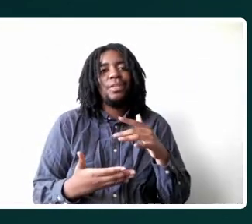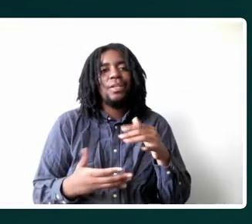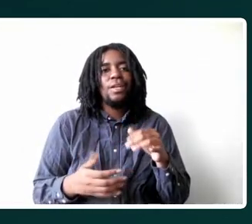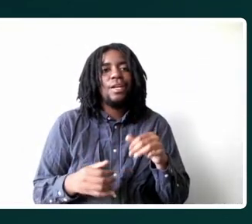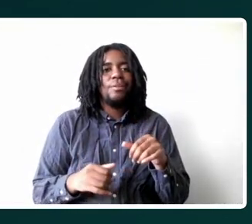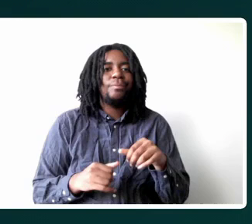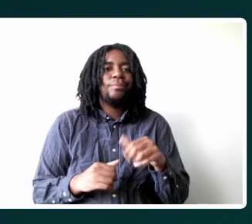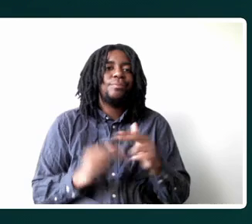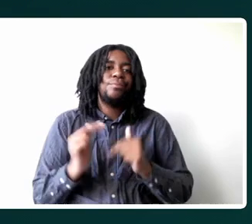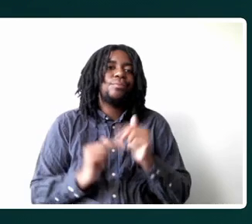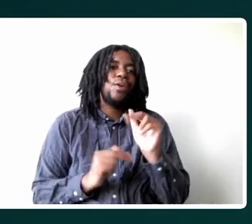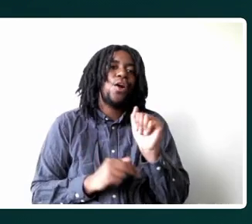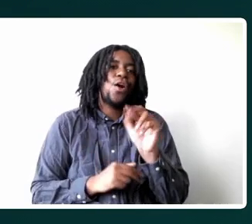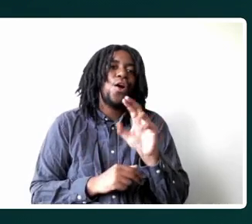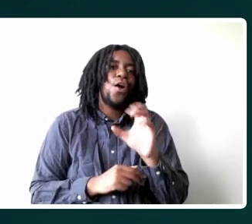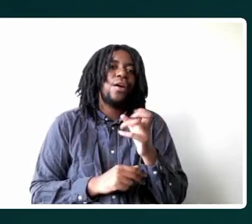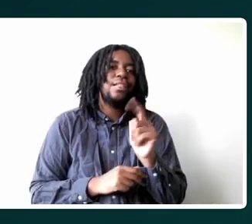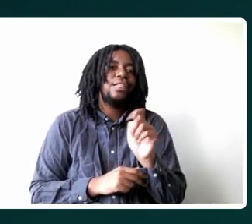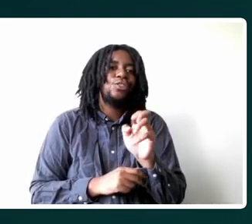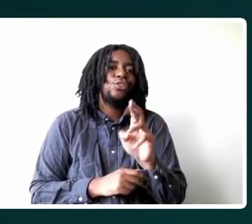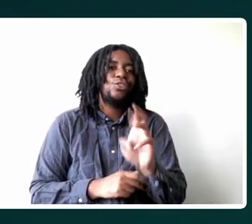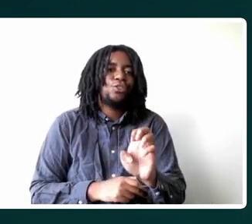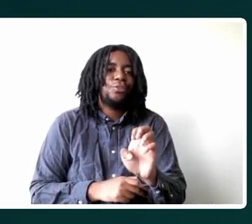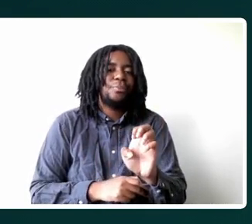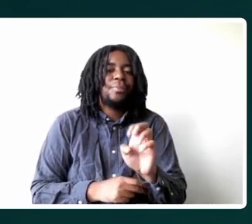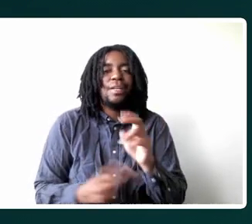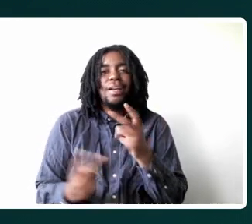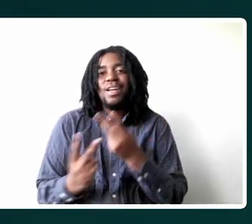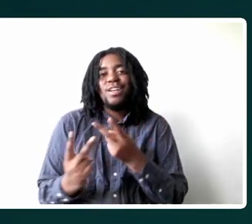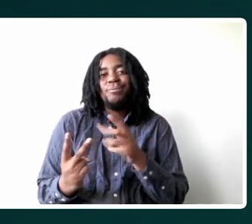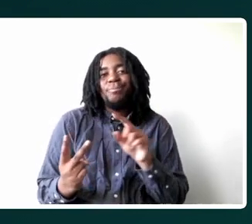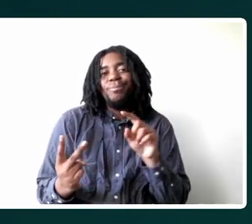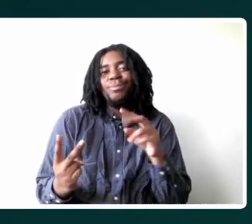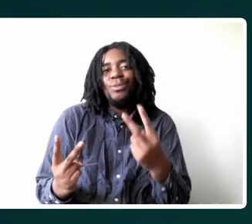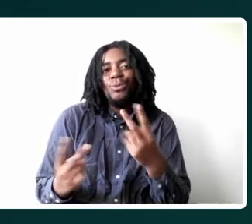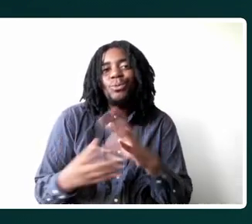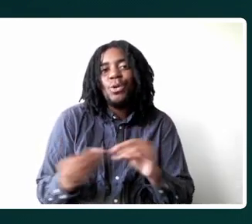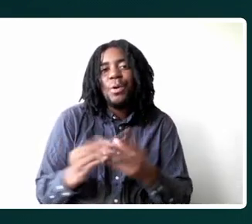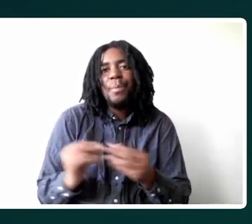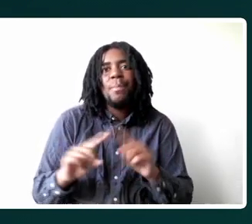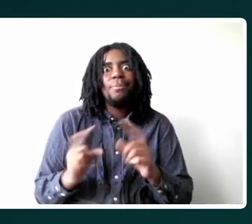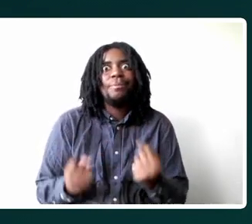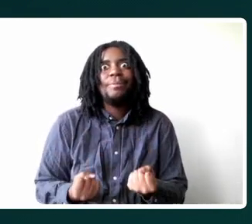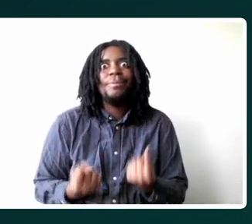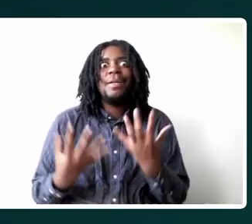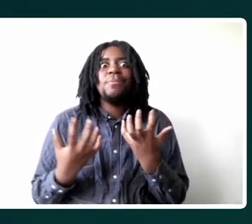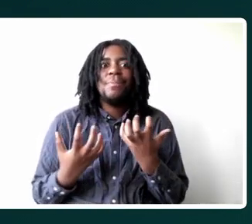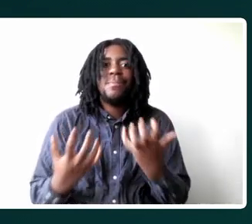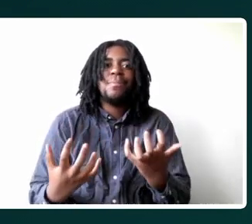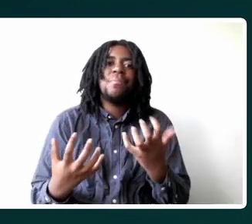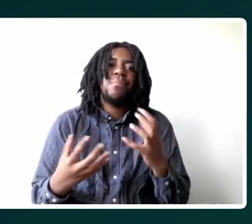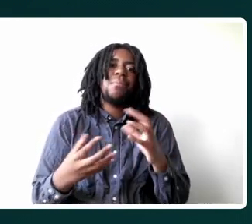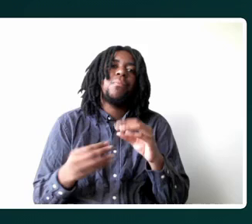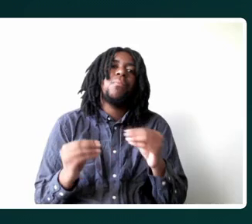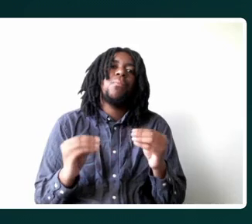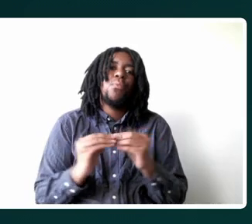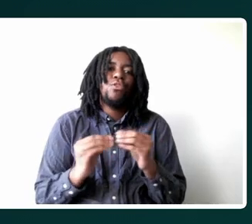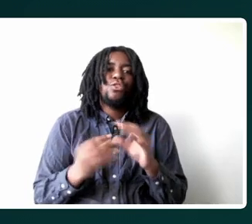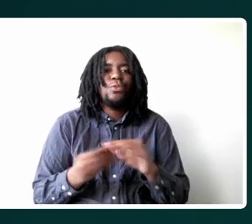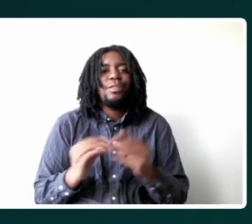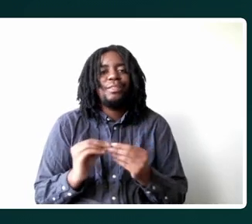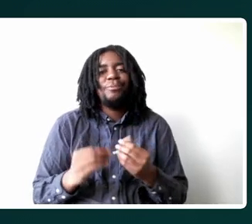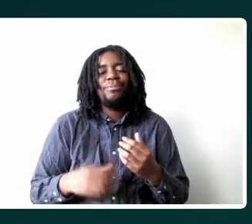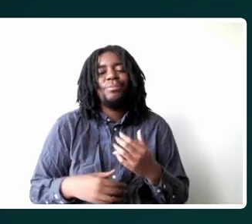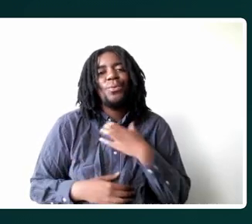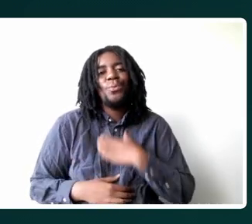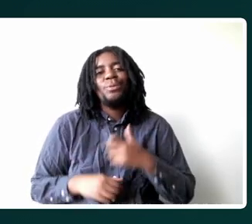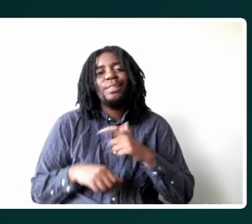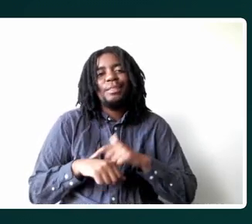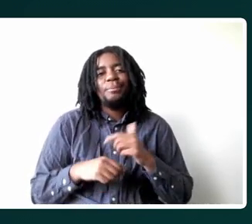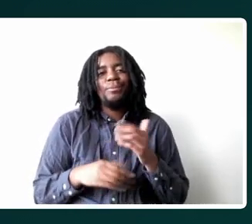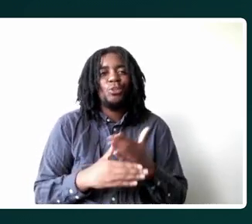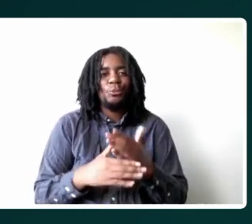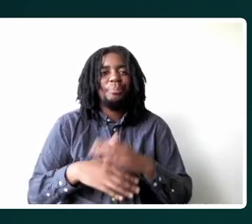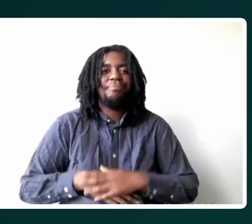there are so many more. I wish we had time to share them. Next slide, please.